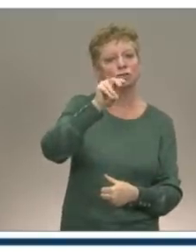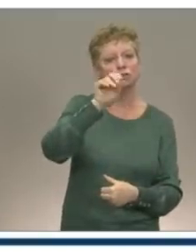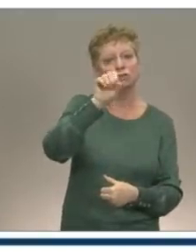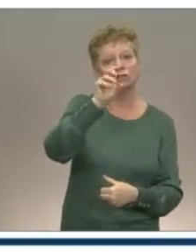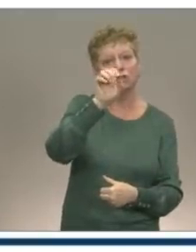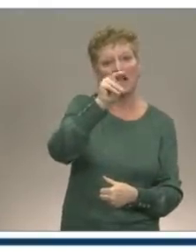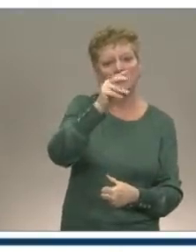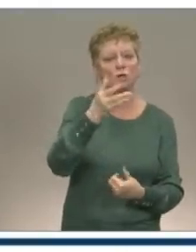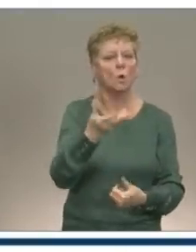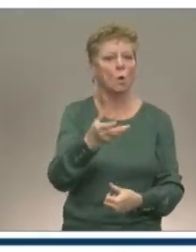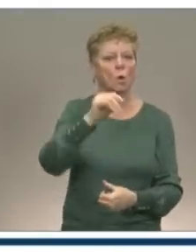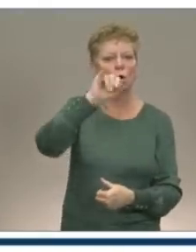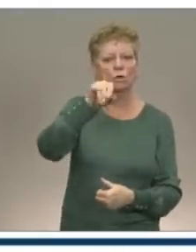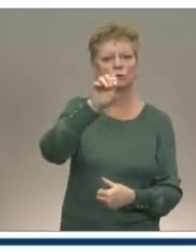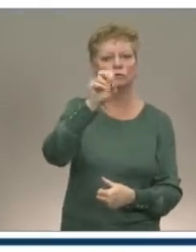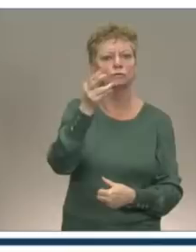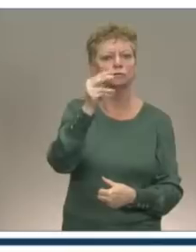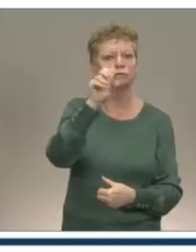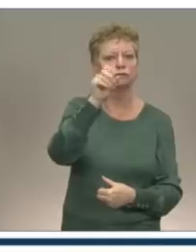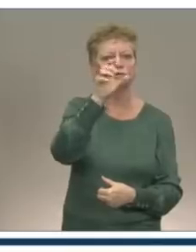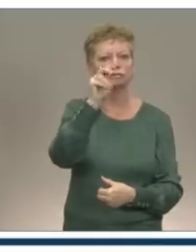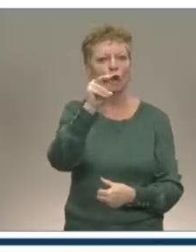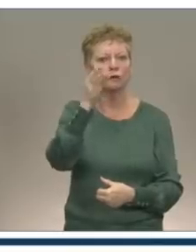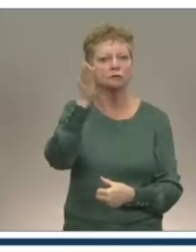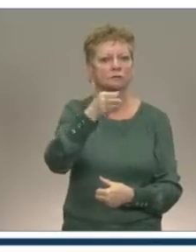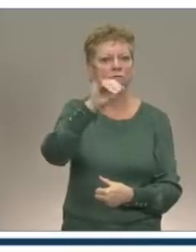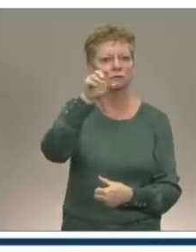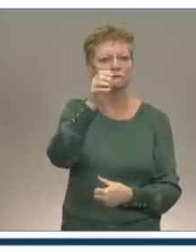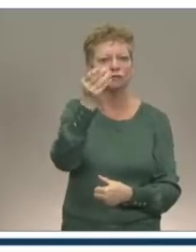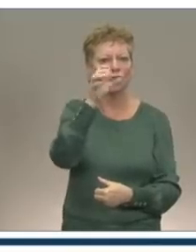there are limited doses and they will only be available at select clinics